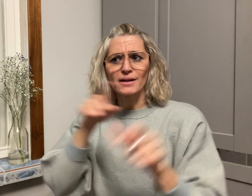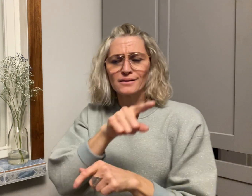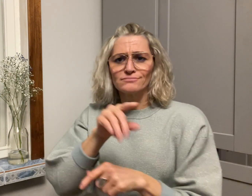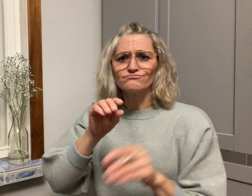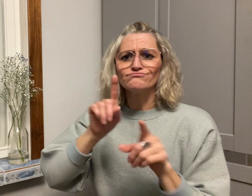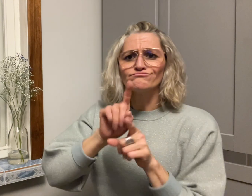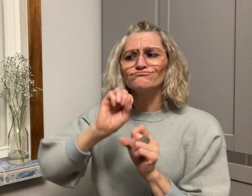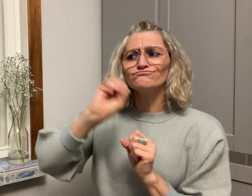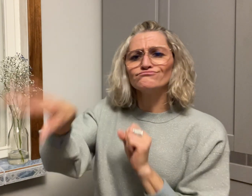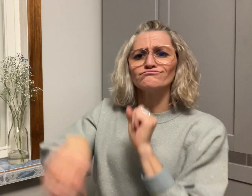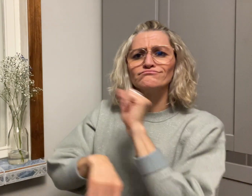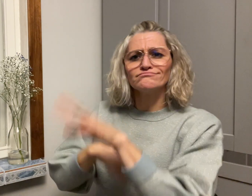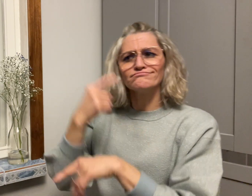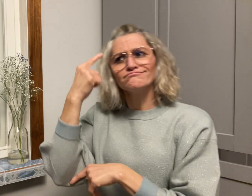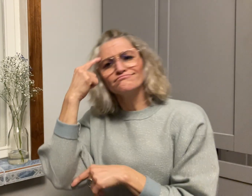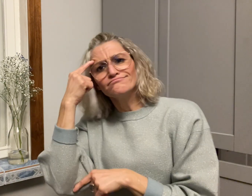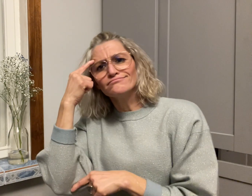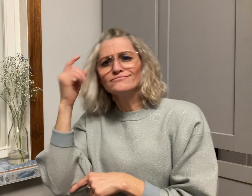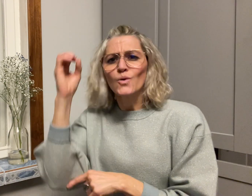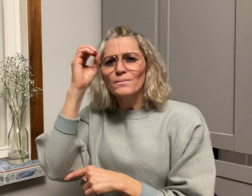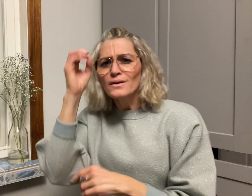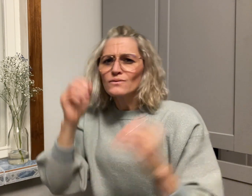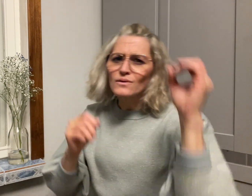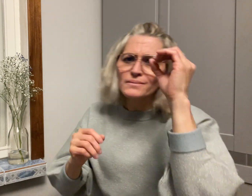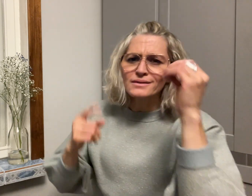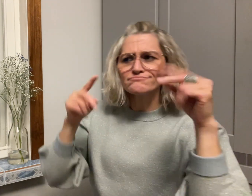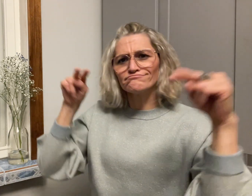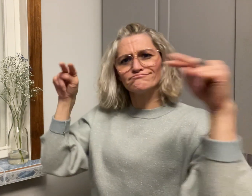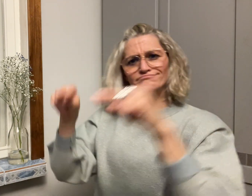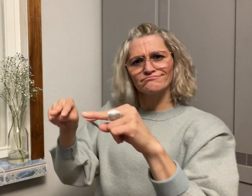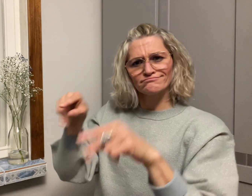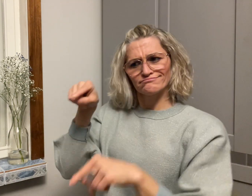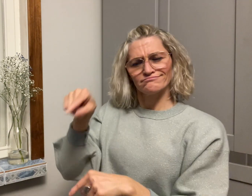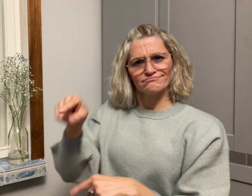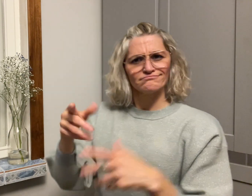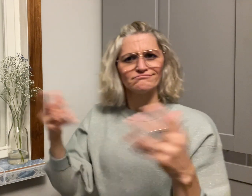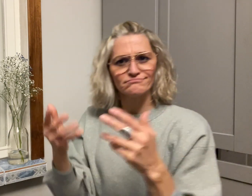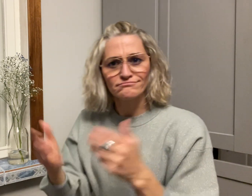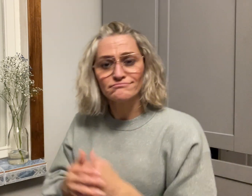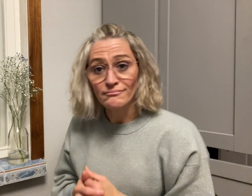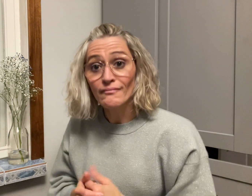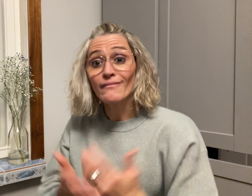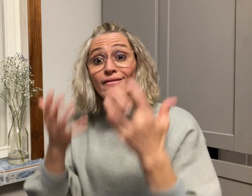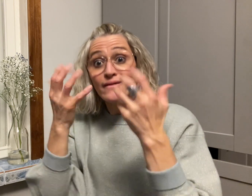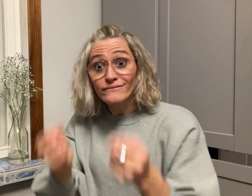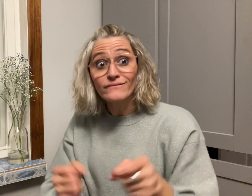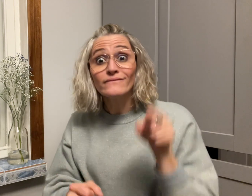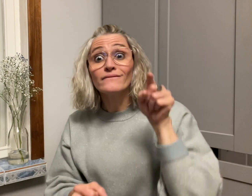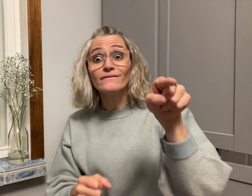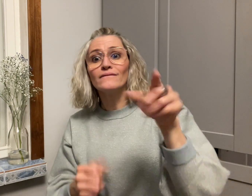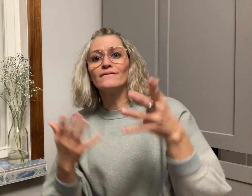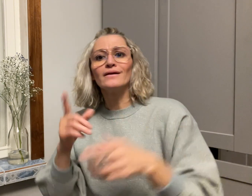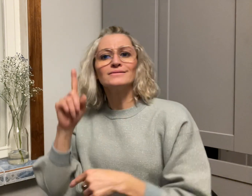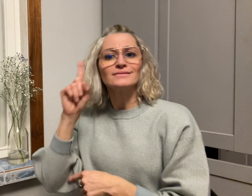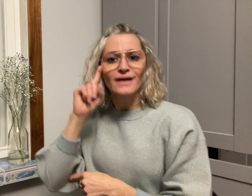opinions, including Deaf Queer Resource Center,